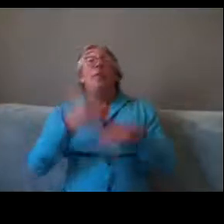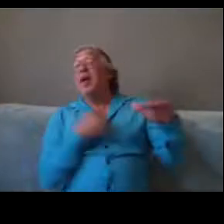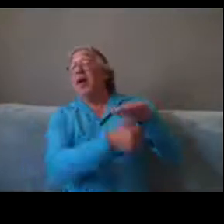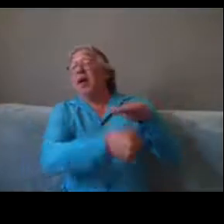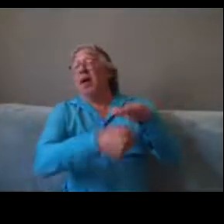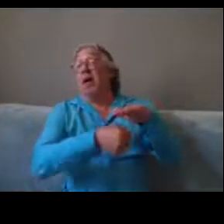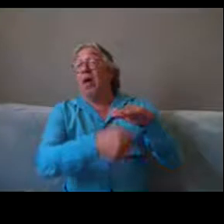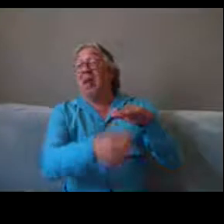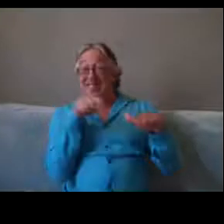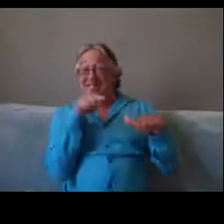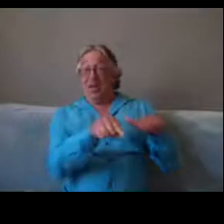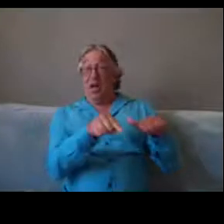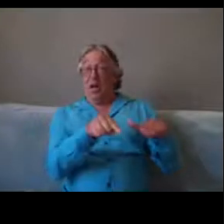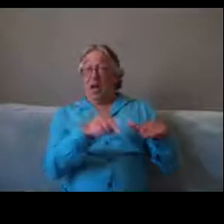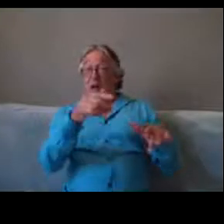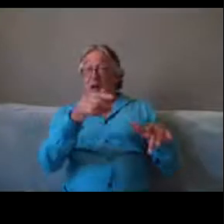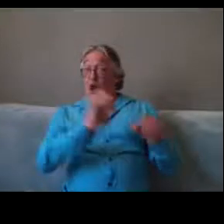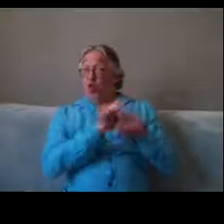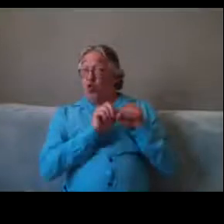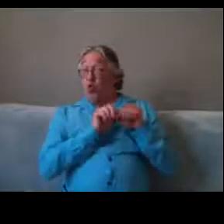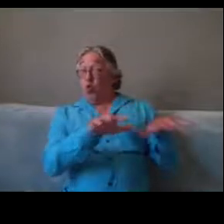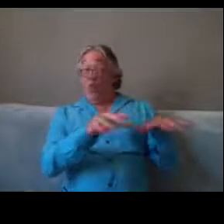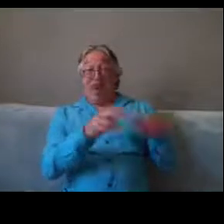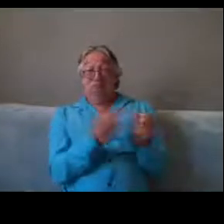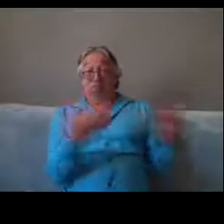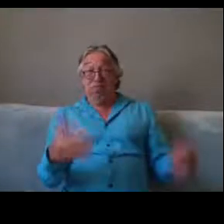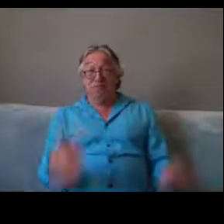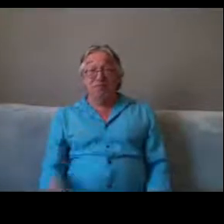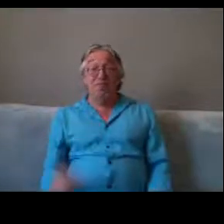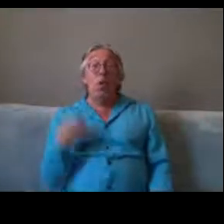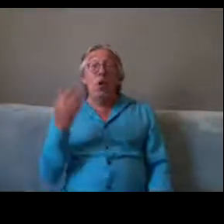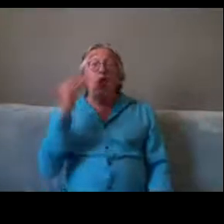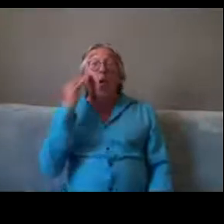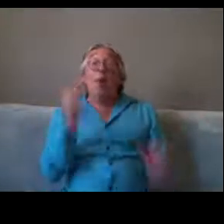You may have heard that the programme is structured in key actions.